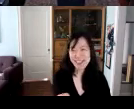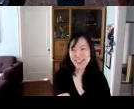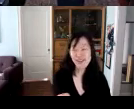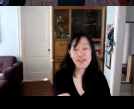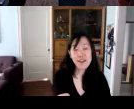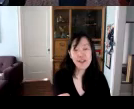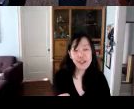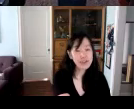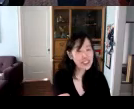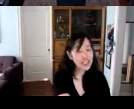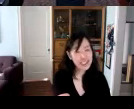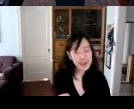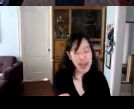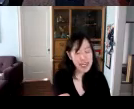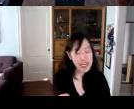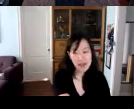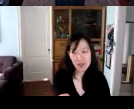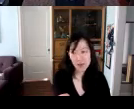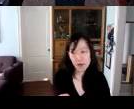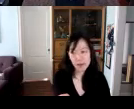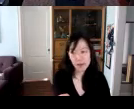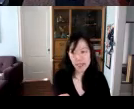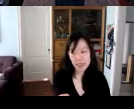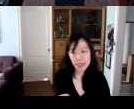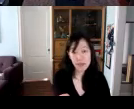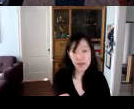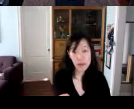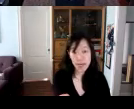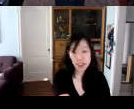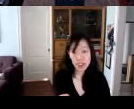So feel free to reach out to any of the Program Directors if you have a question.